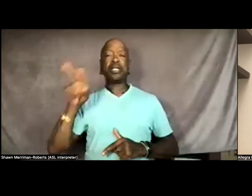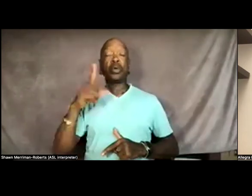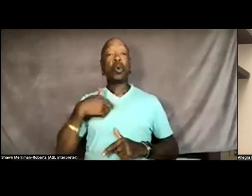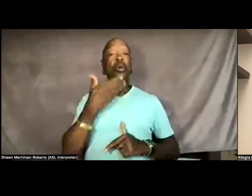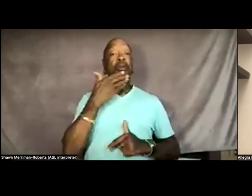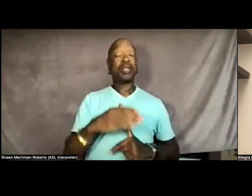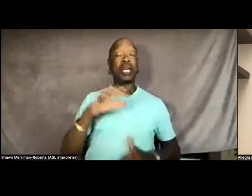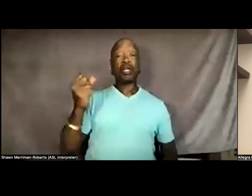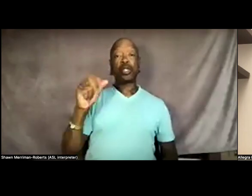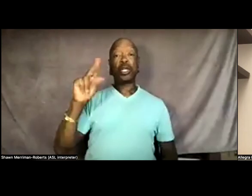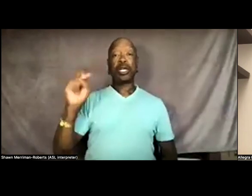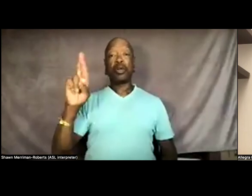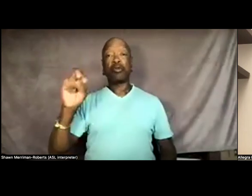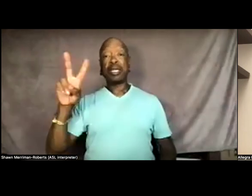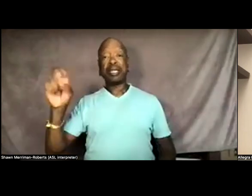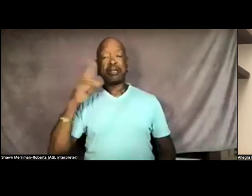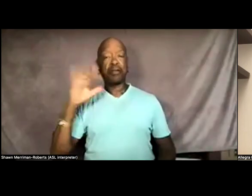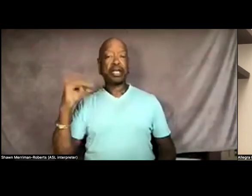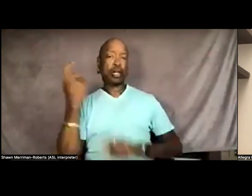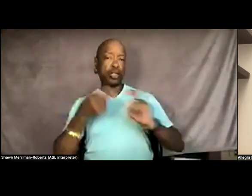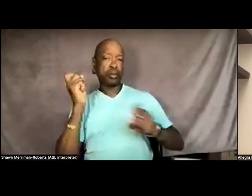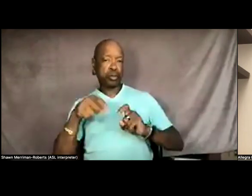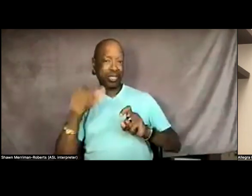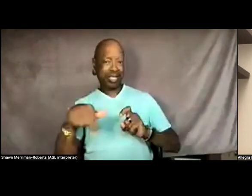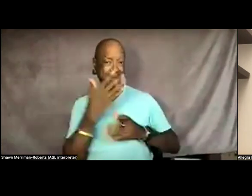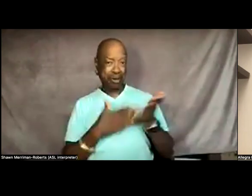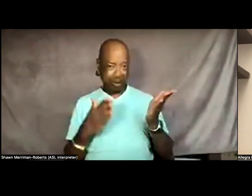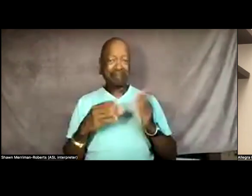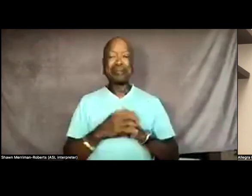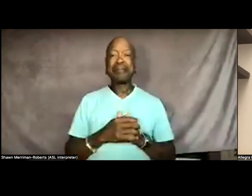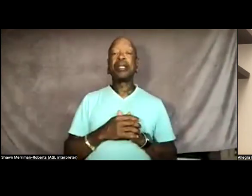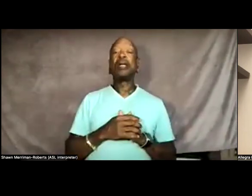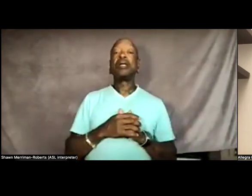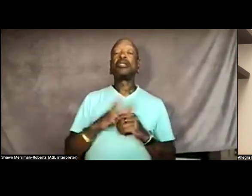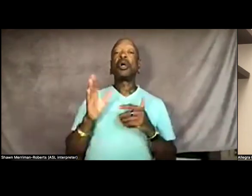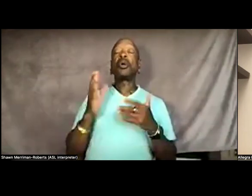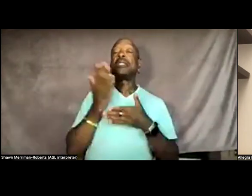so much for their contributions to this section so here's an overview of some of our history and some